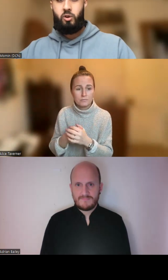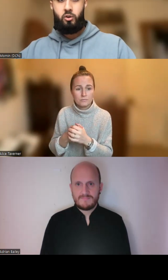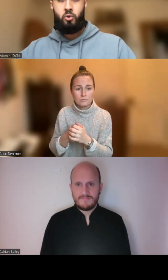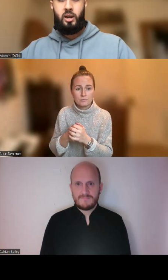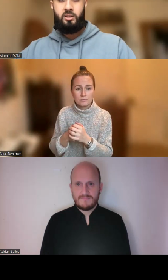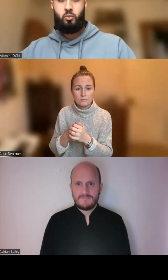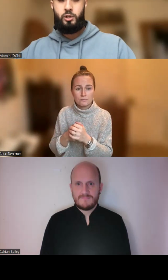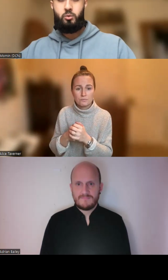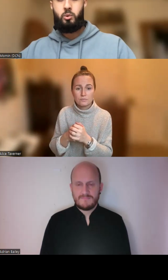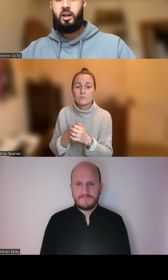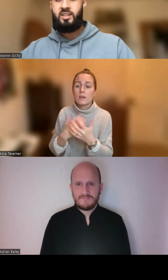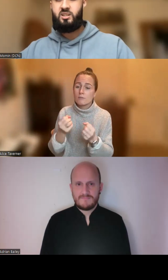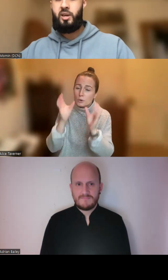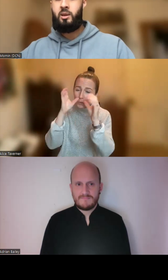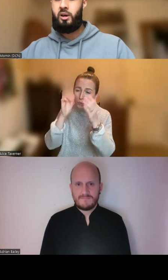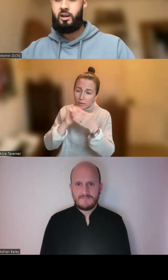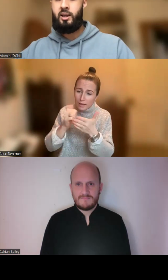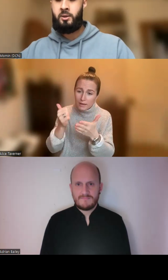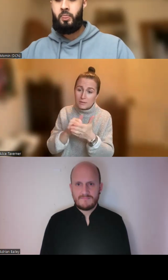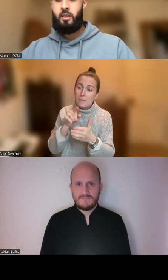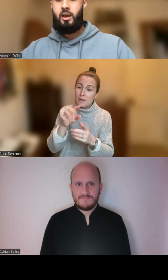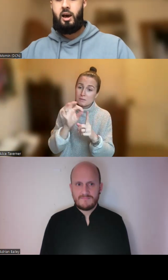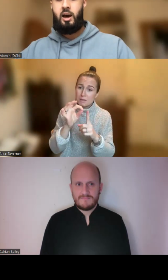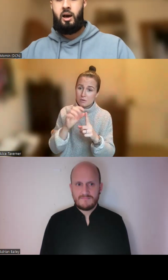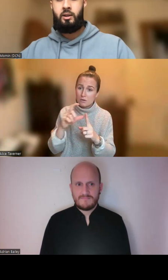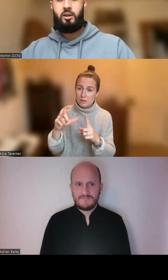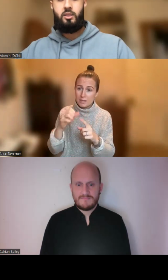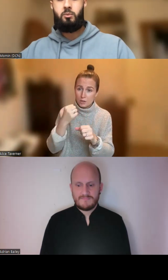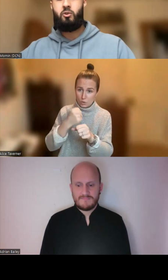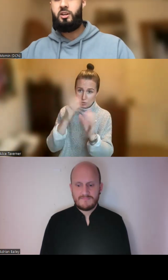We've got Google Ads, which we would class as pay-per-click and then we've got